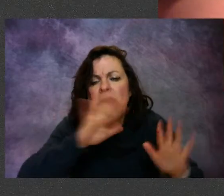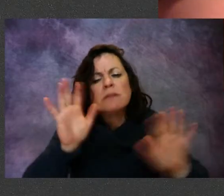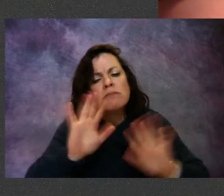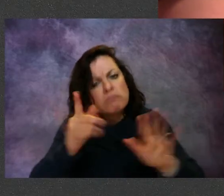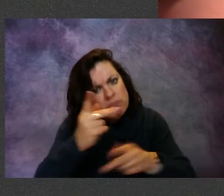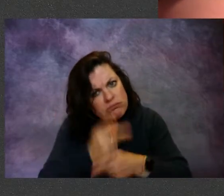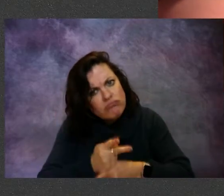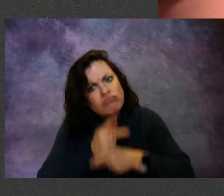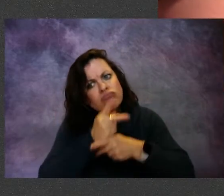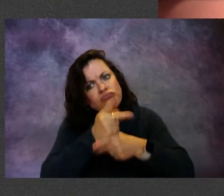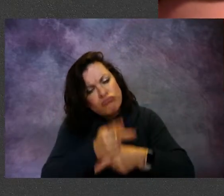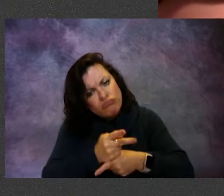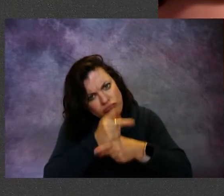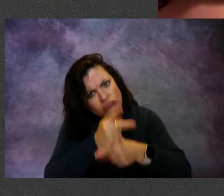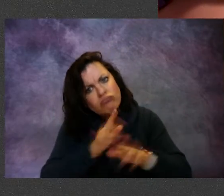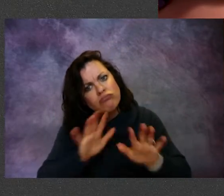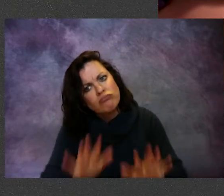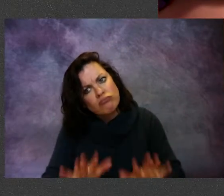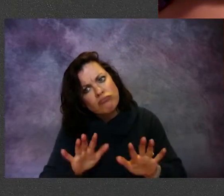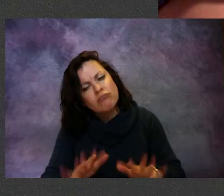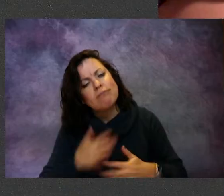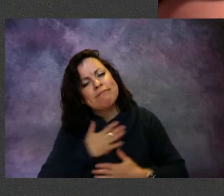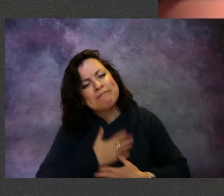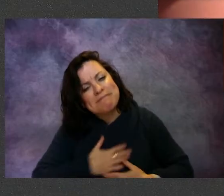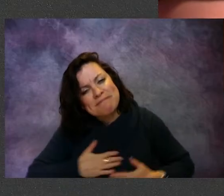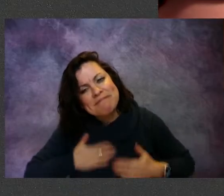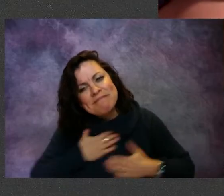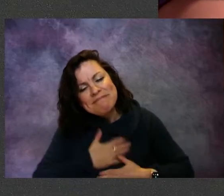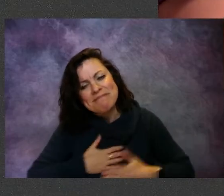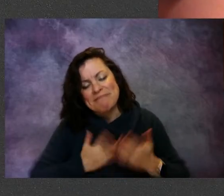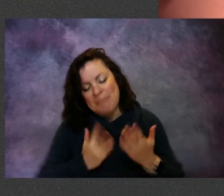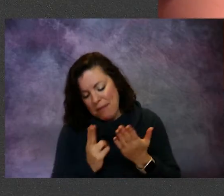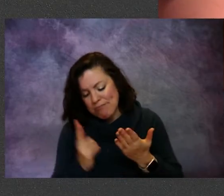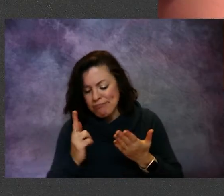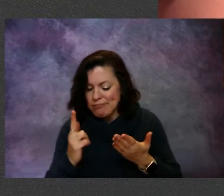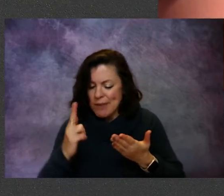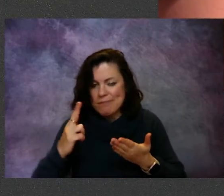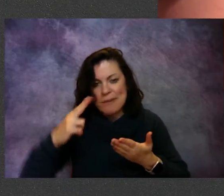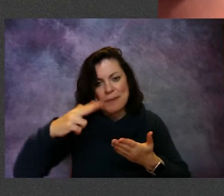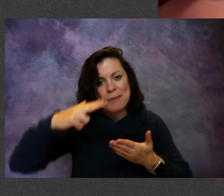as a part of our weather rainbow. So, when you are cutting this out,